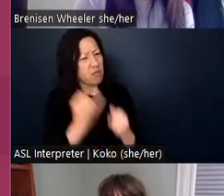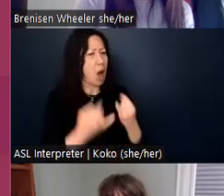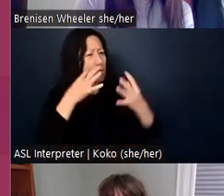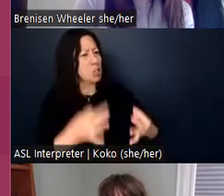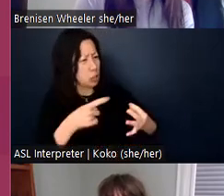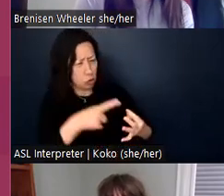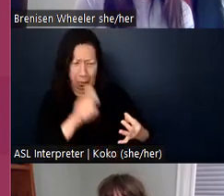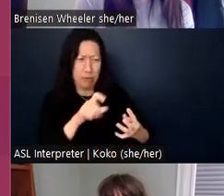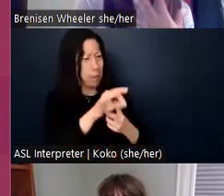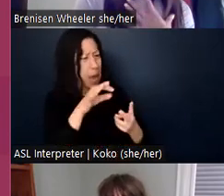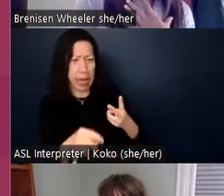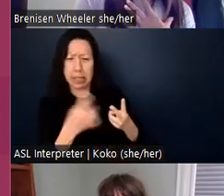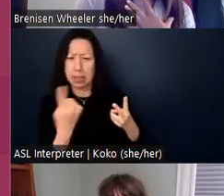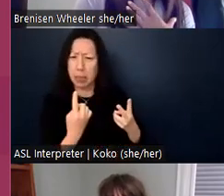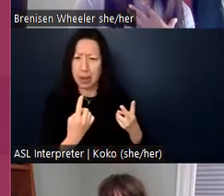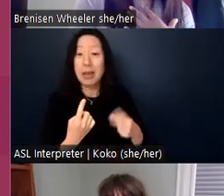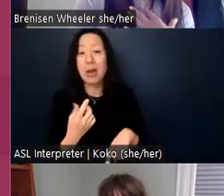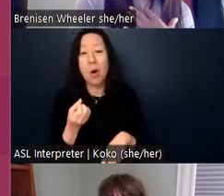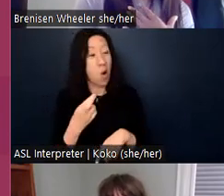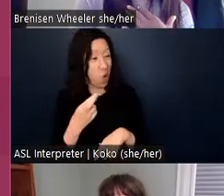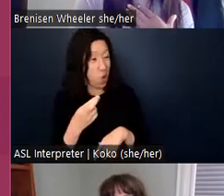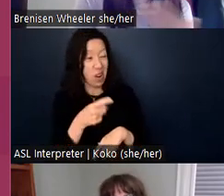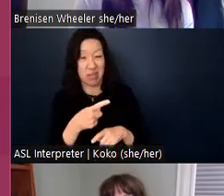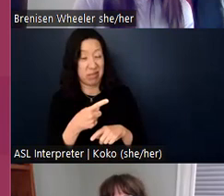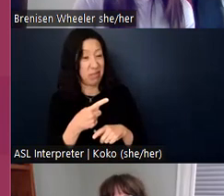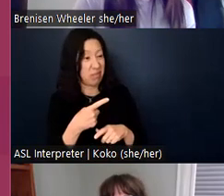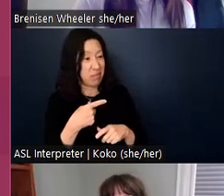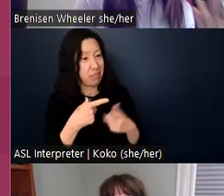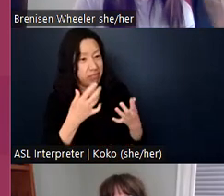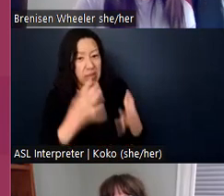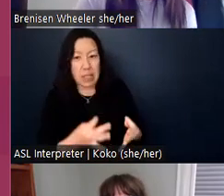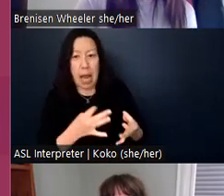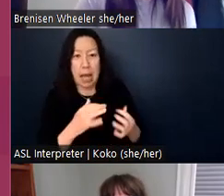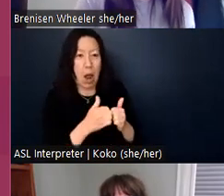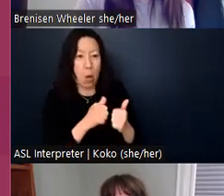12:31:37 Or do you respond to your jealousy, and saying, Oh, you talking to that person